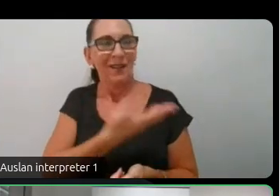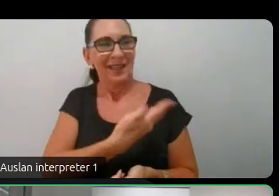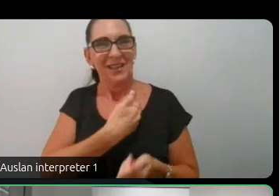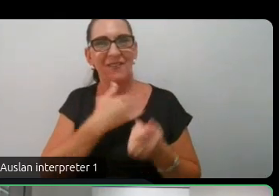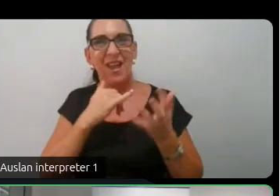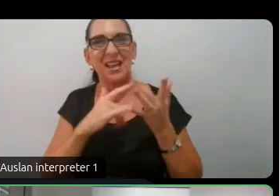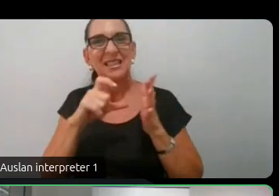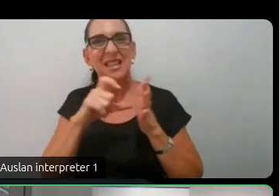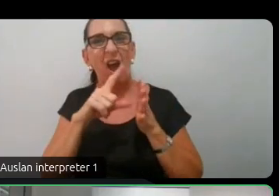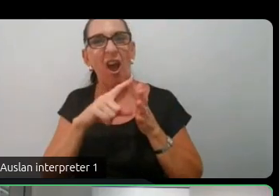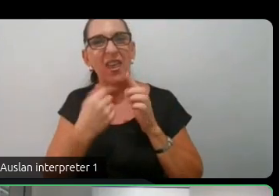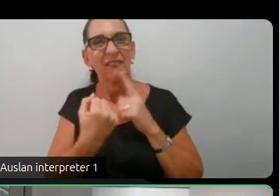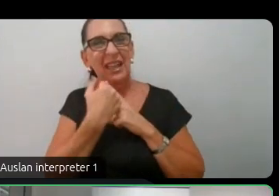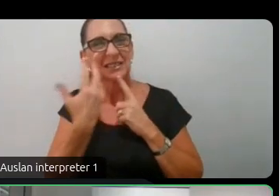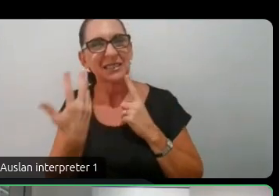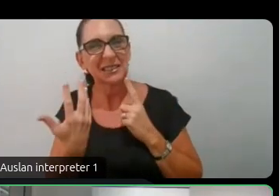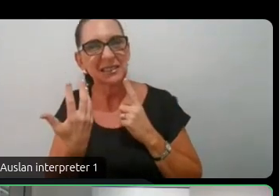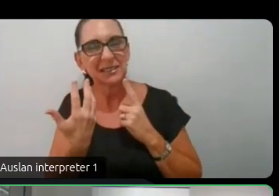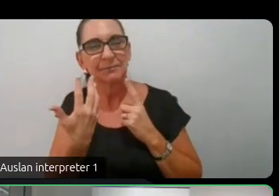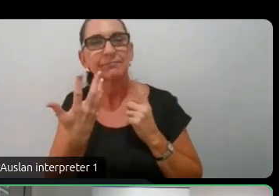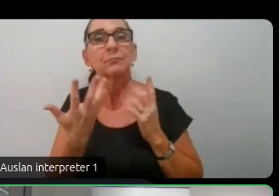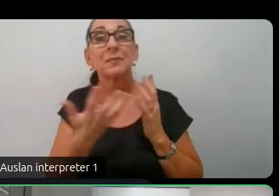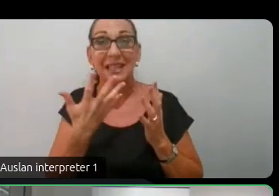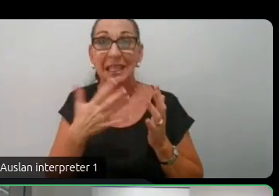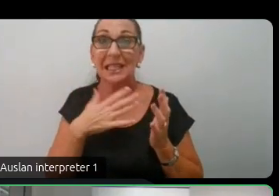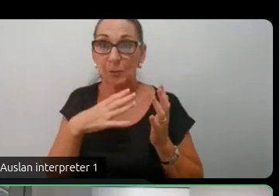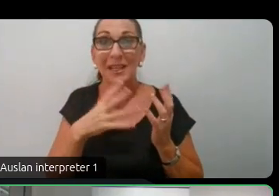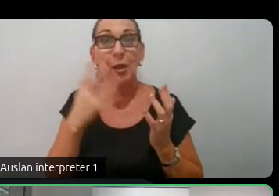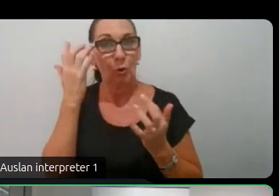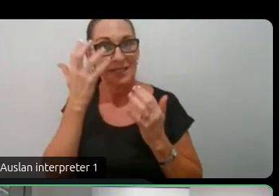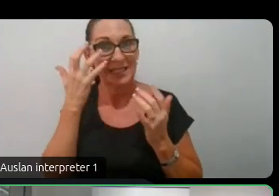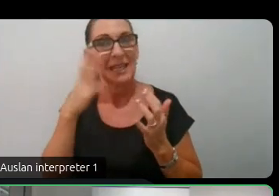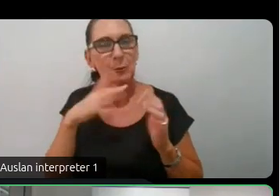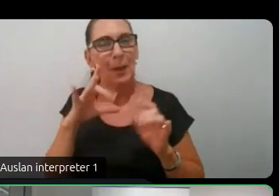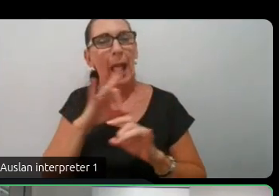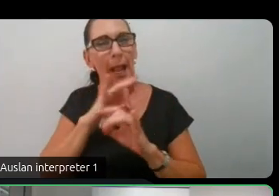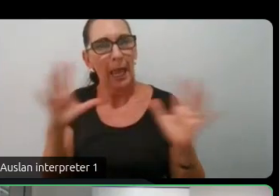So those things should be considered but they also really need need to be clearly outlined